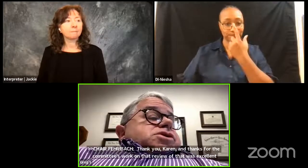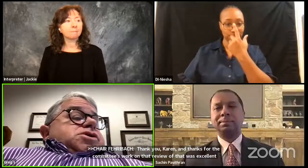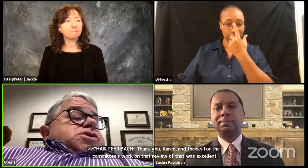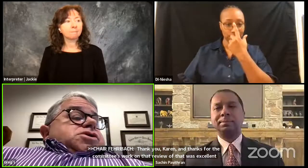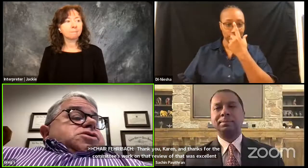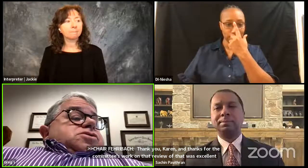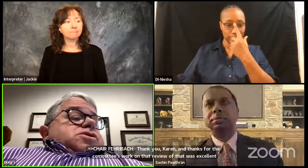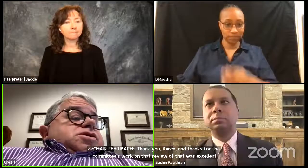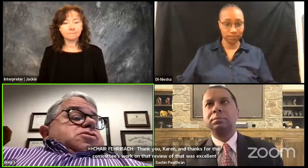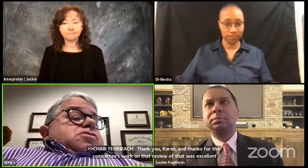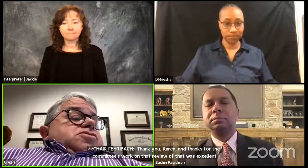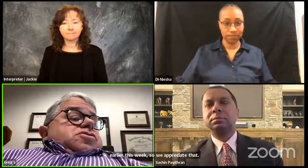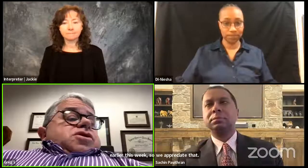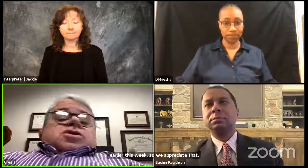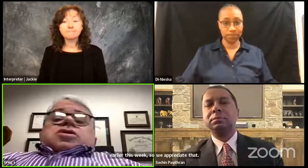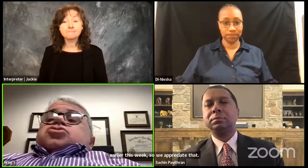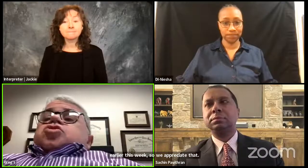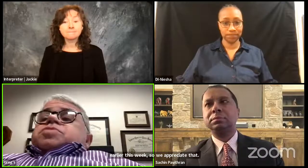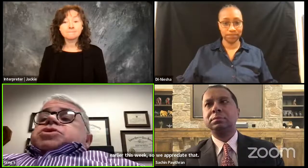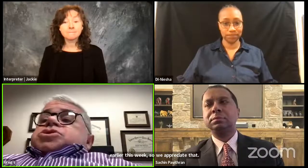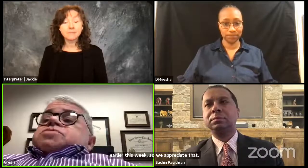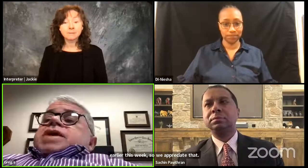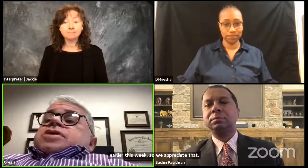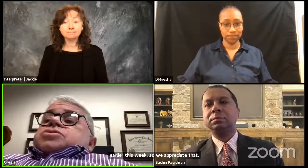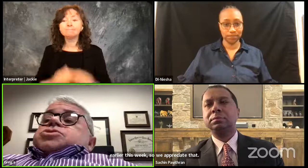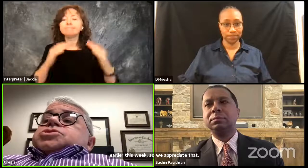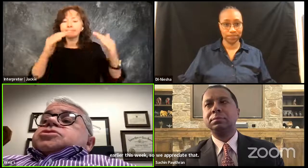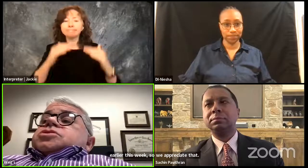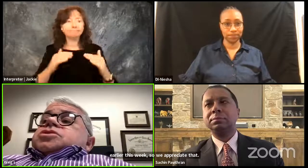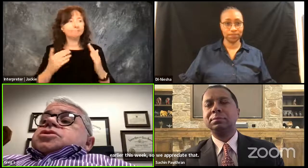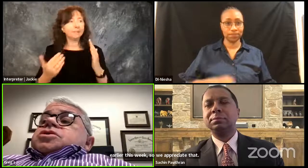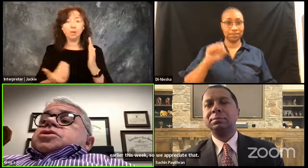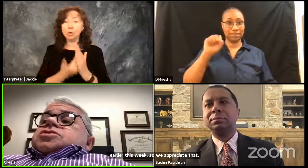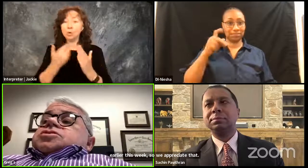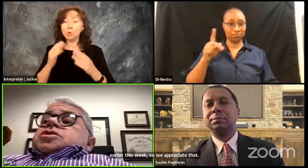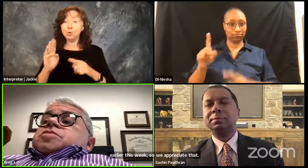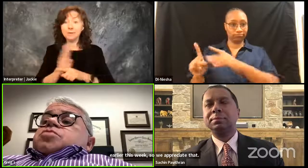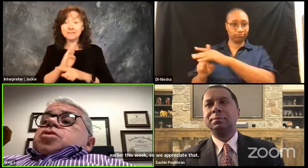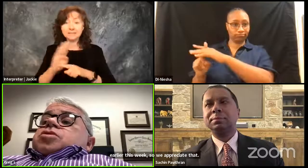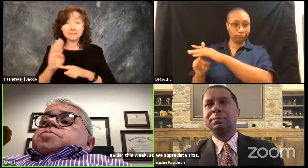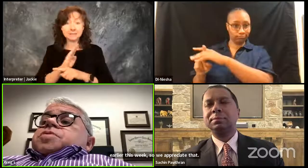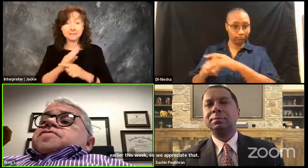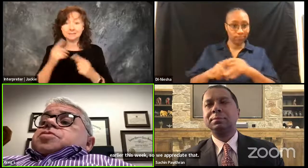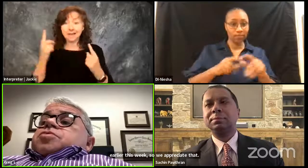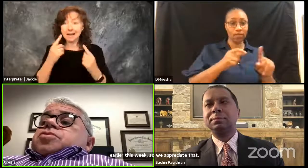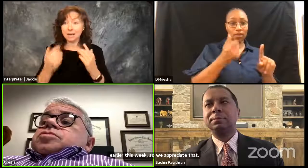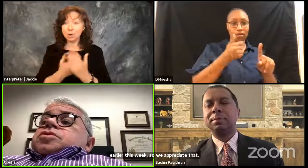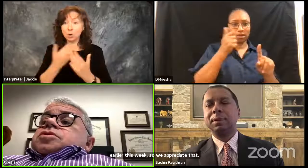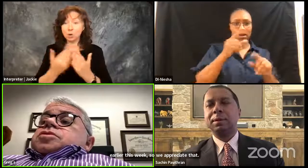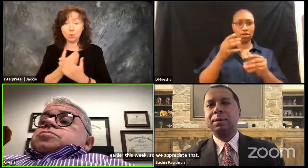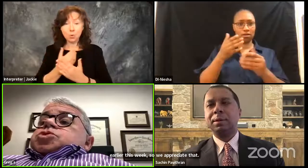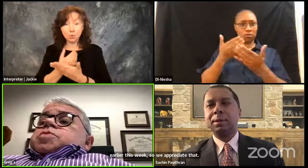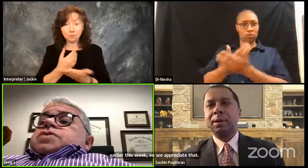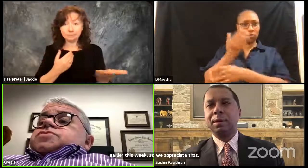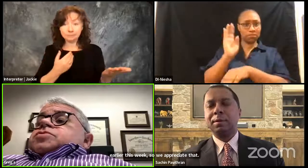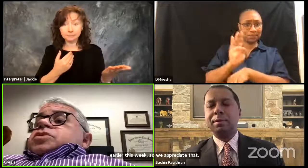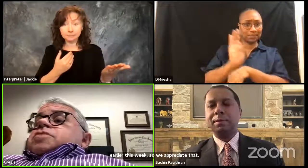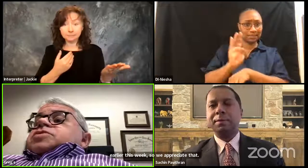Are there any new business matters that need to be brought up to the Board?